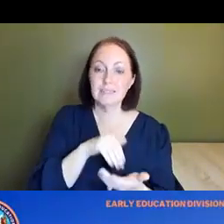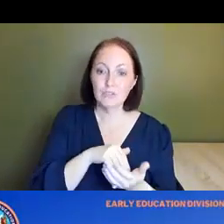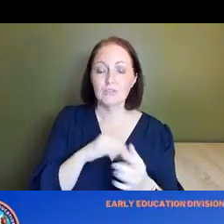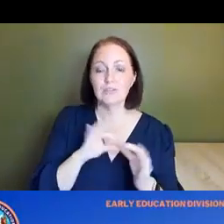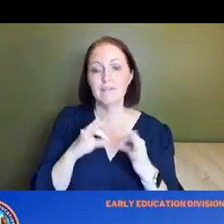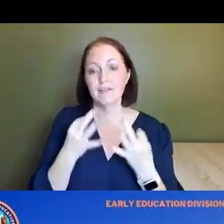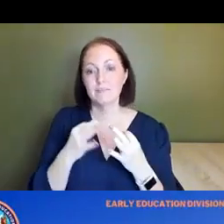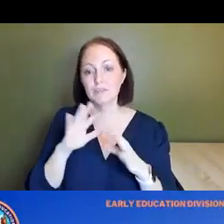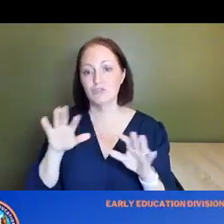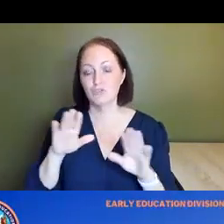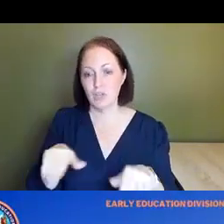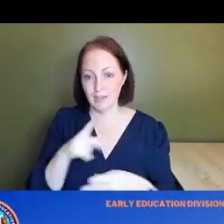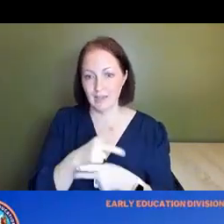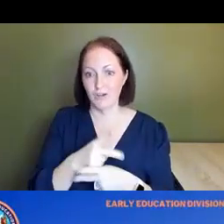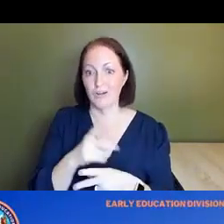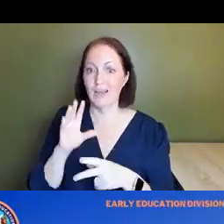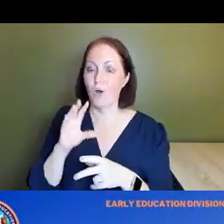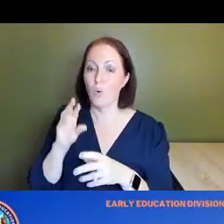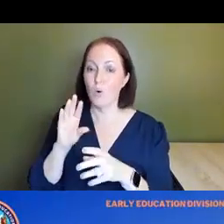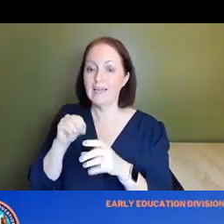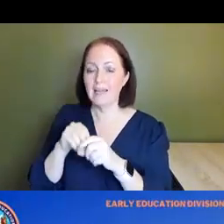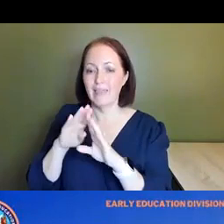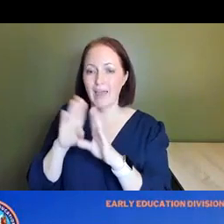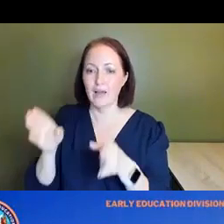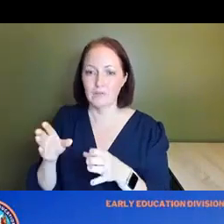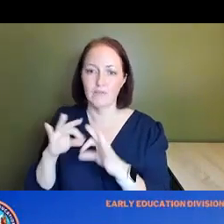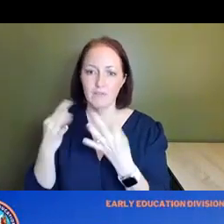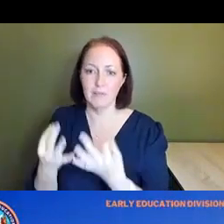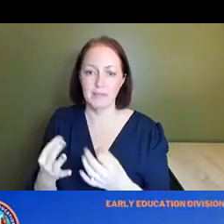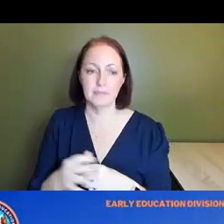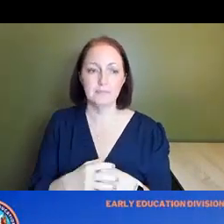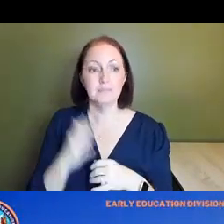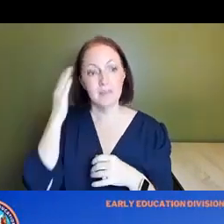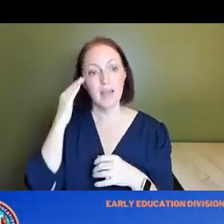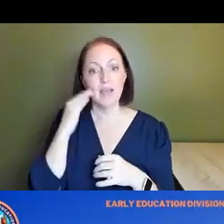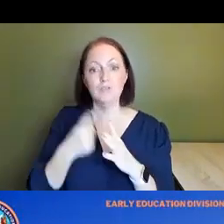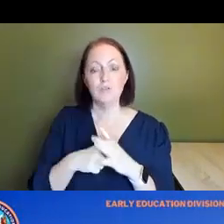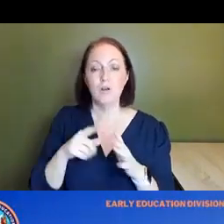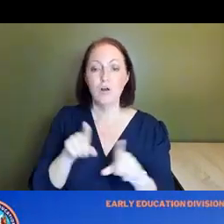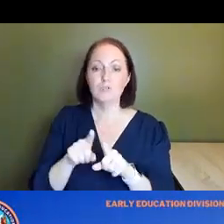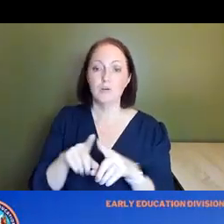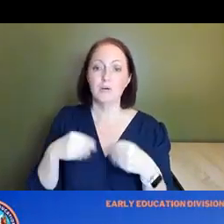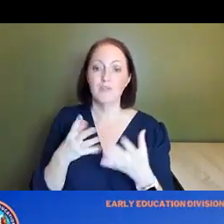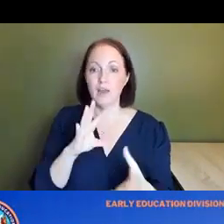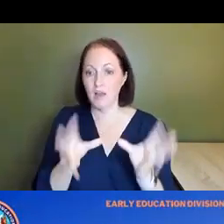care and children's own homes. Head Start also provides comprehensive services such